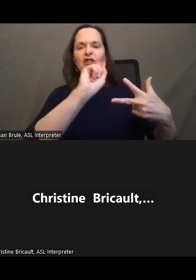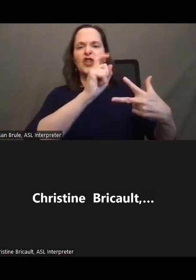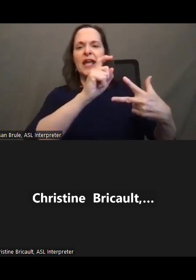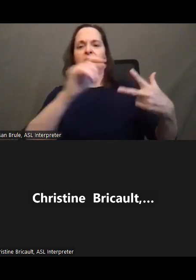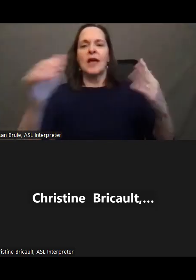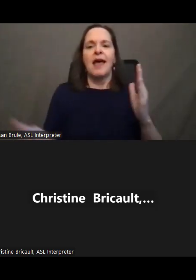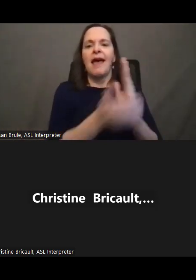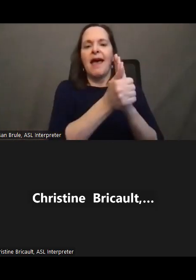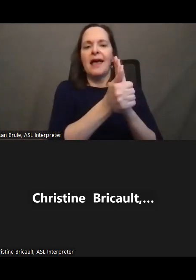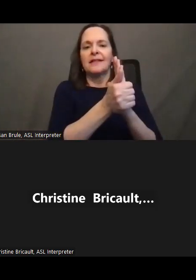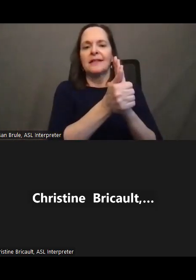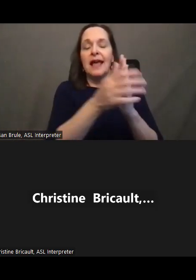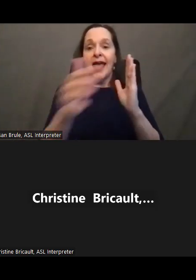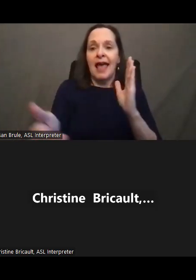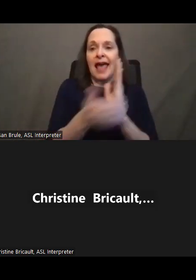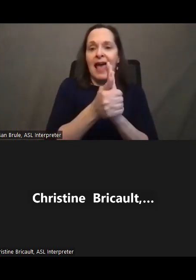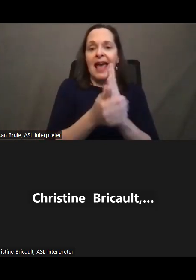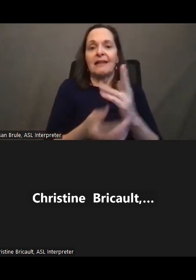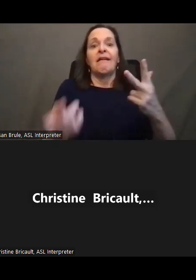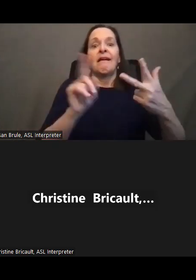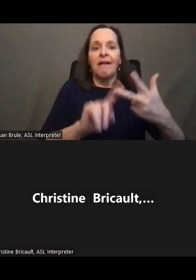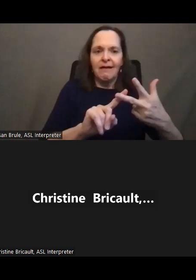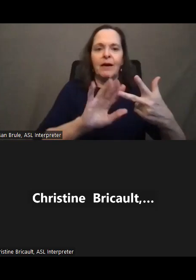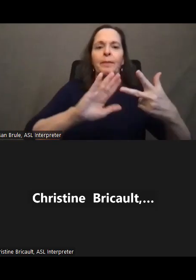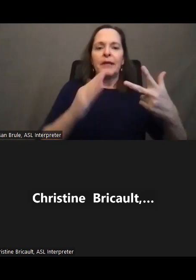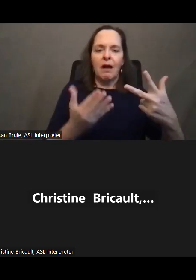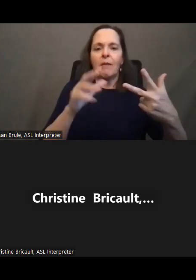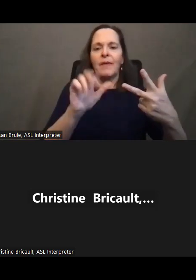afforded by the Act are both intended to be interpreted broadly.